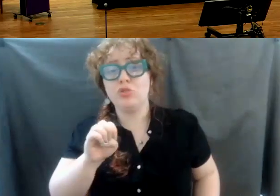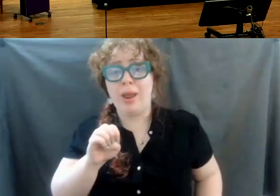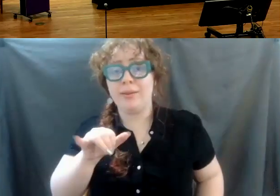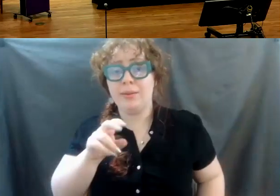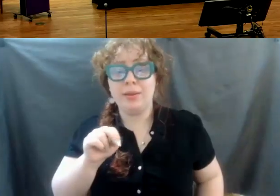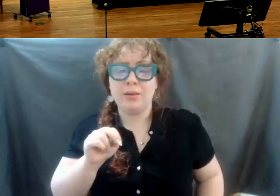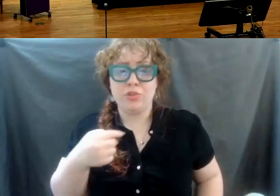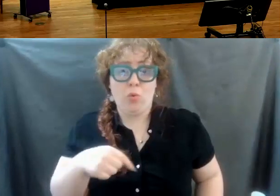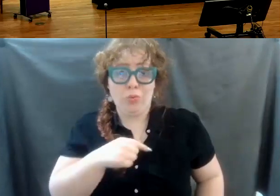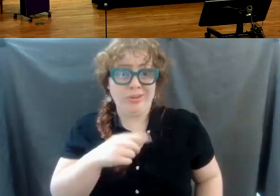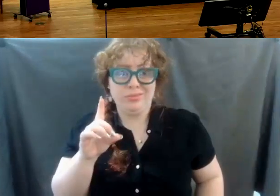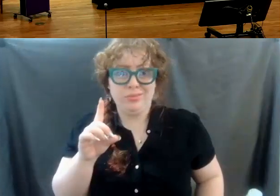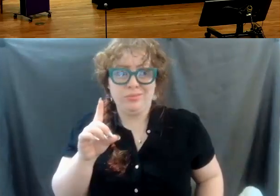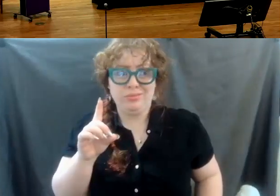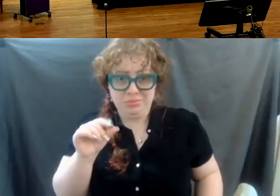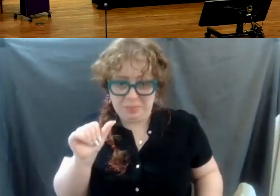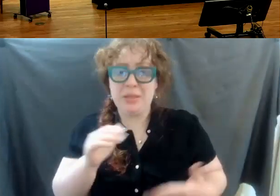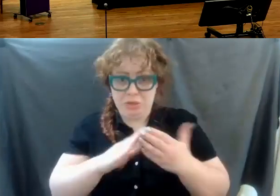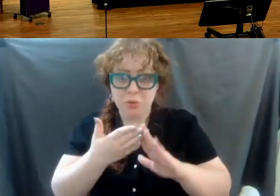require public safety or from public safety?